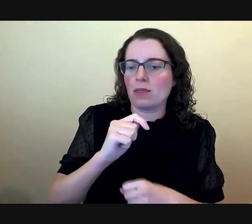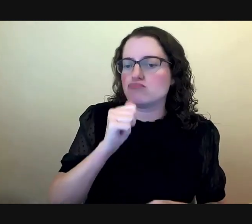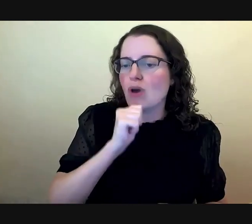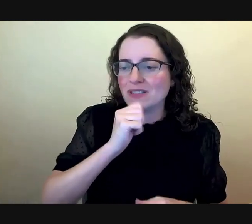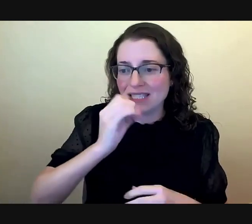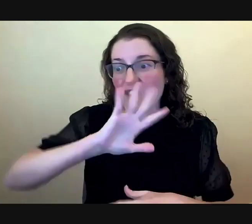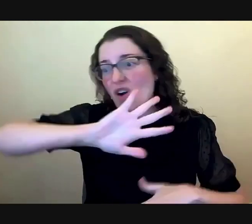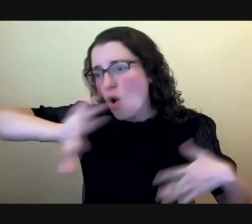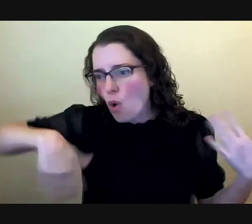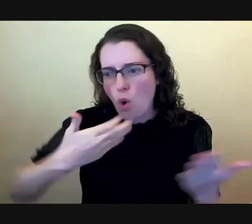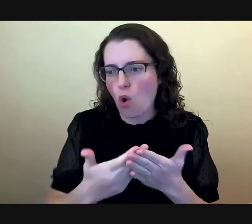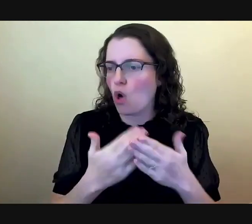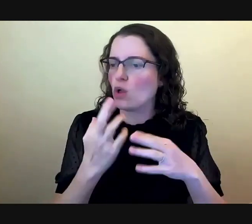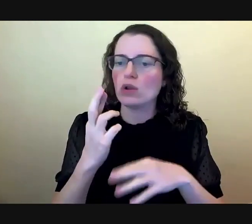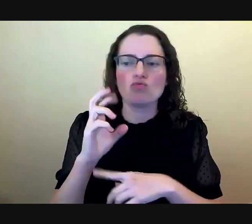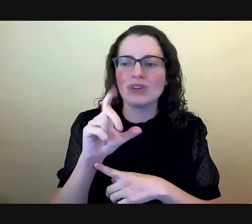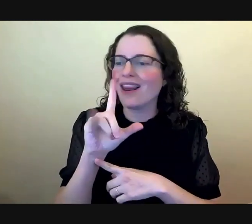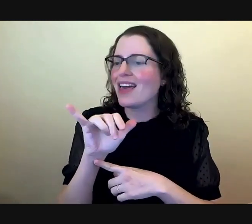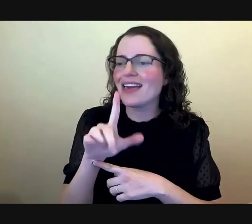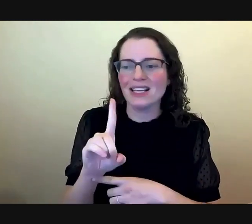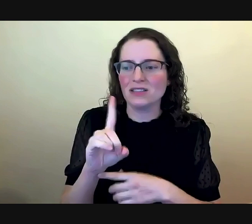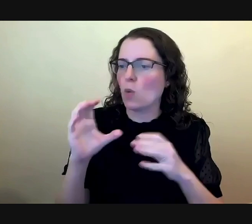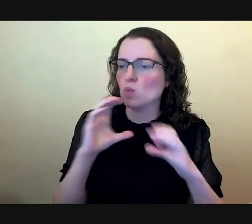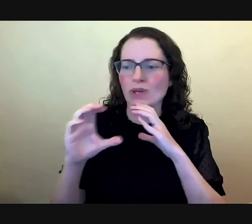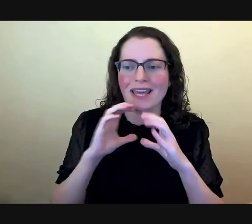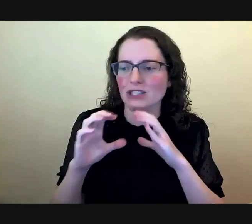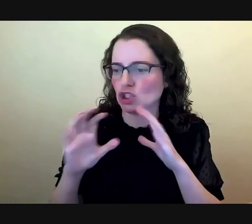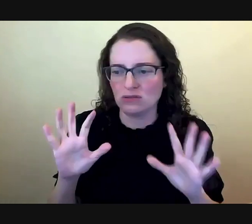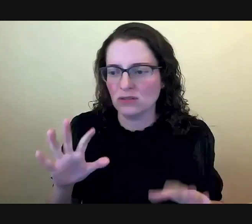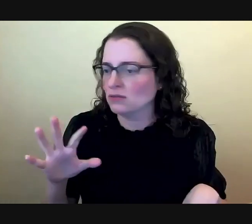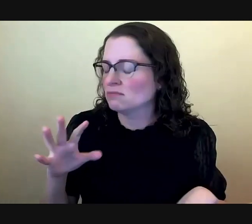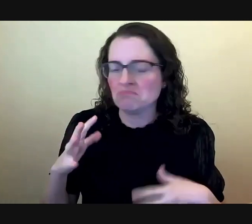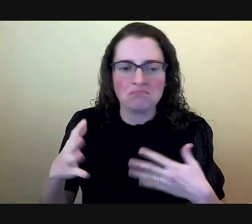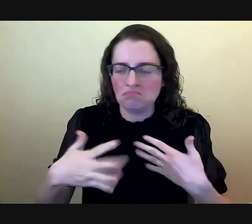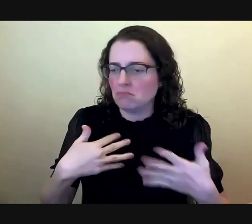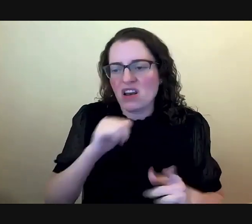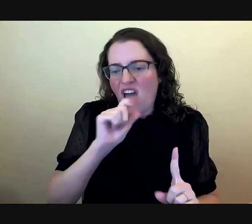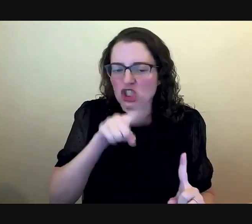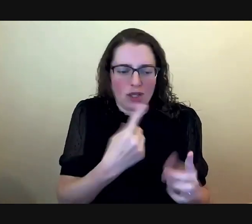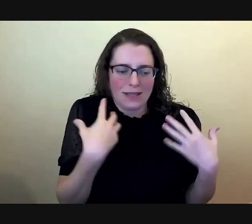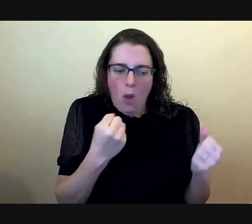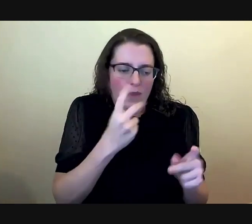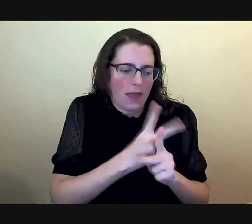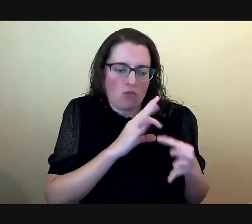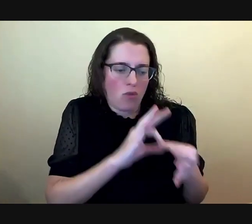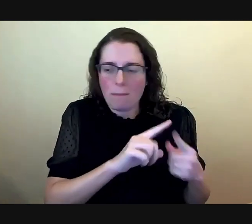for that in order to protect the privacy of anyone of all relayed communication and anyone utilizing those services.